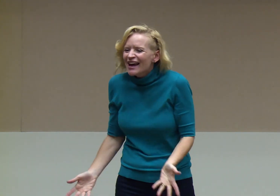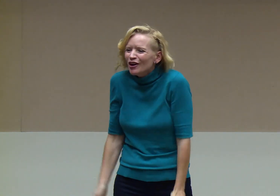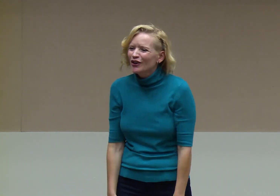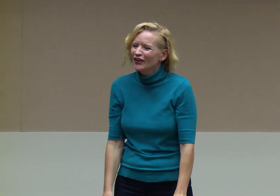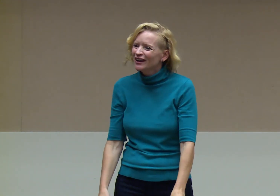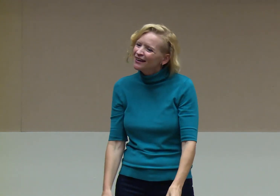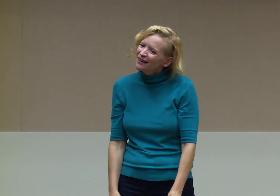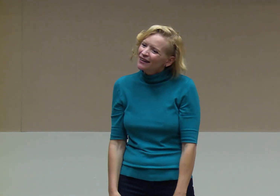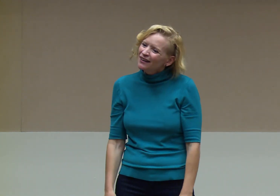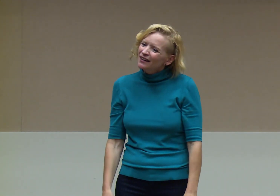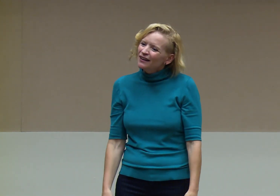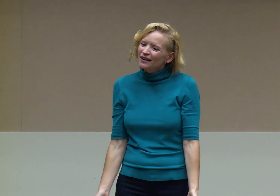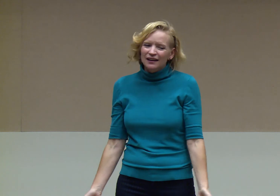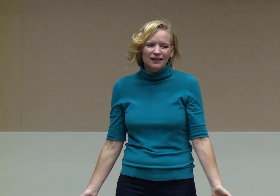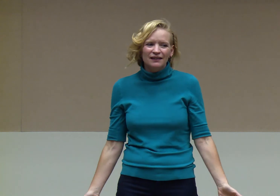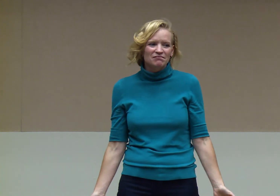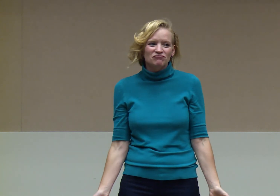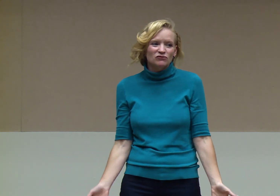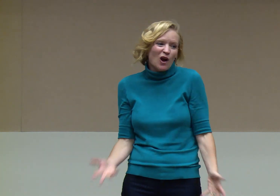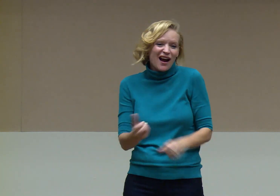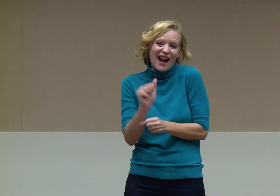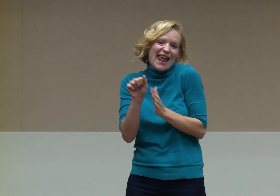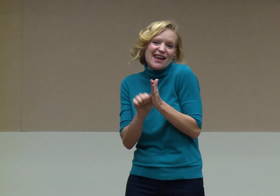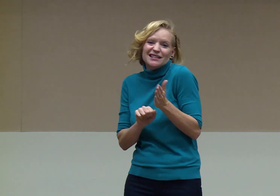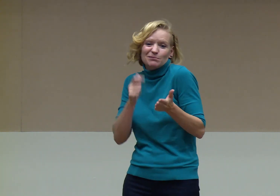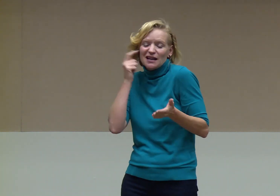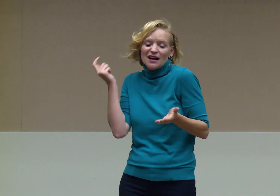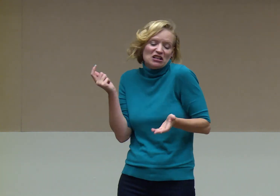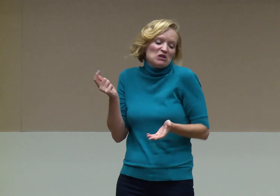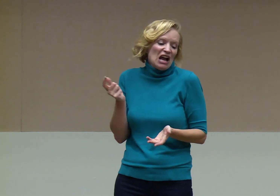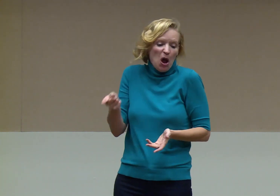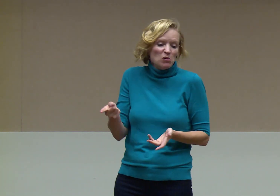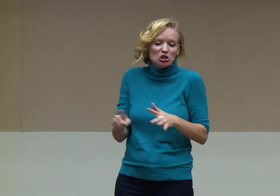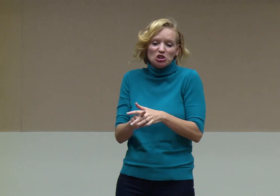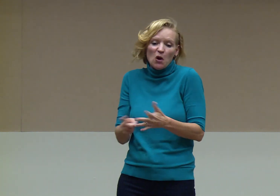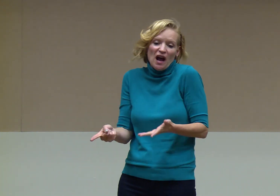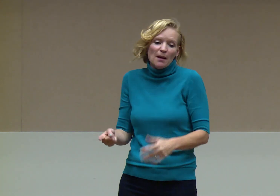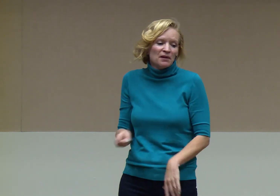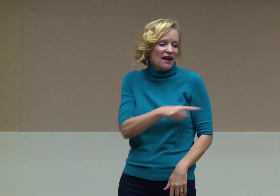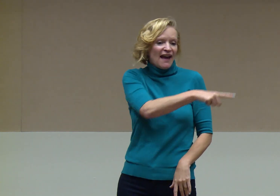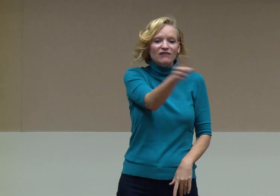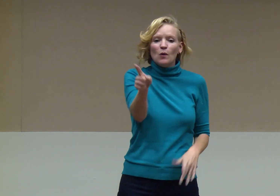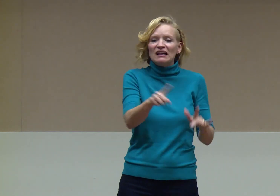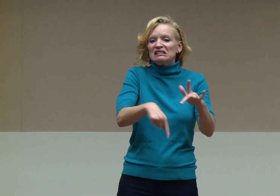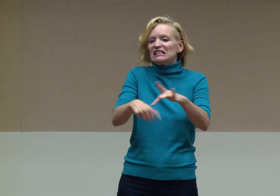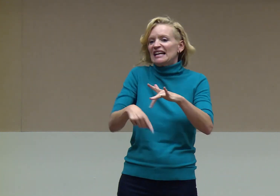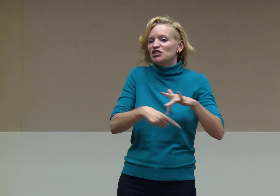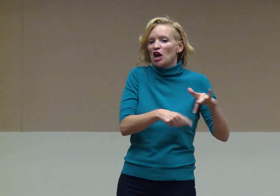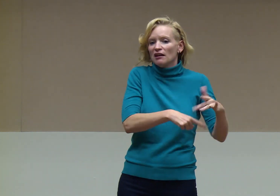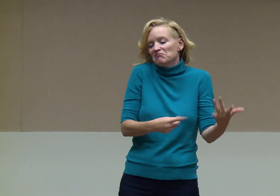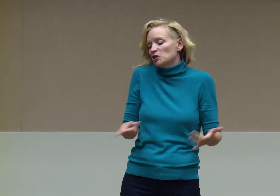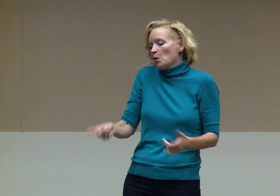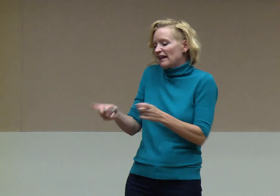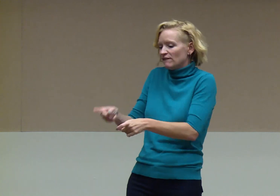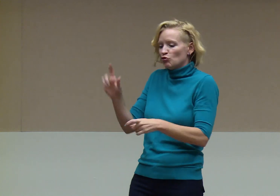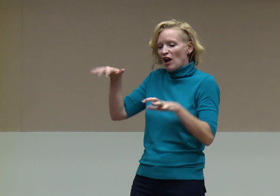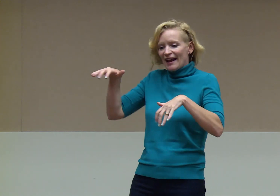they were able to help without a real investment. I mean, I got As because they said, "Oh, hey, Rain showed up," and everyone else was just ditching class.